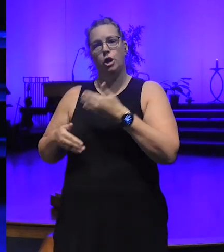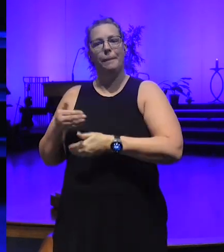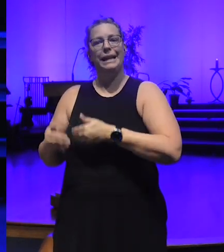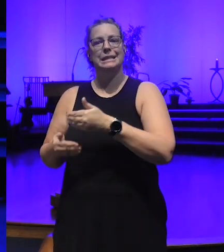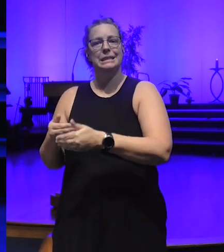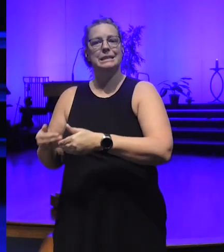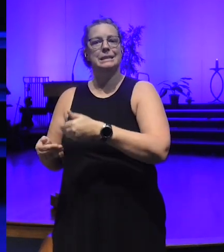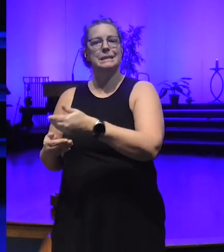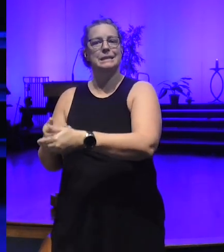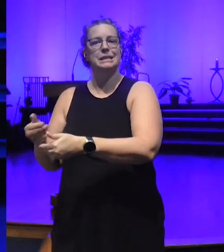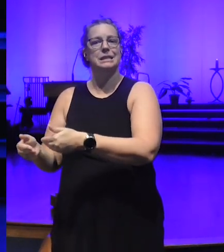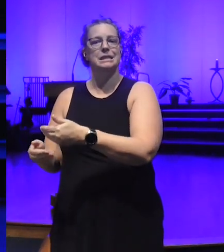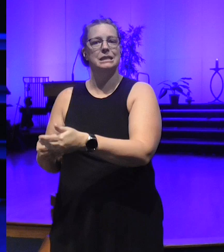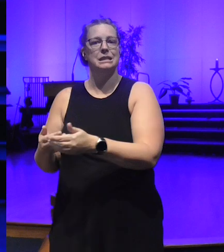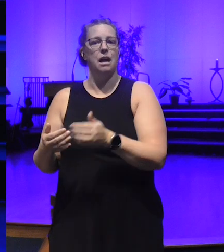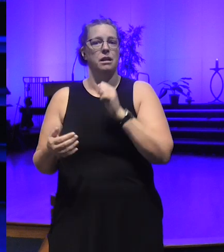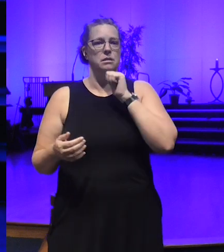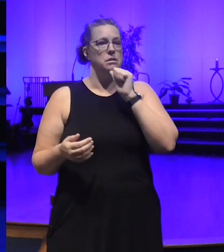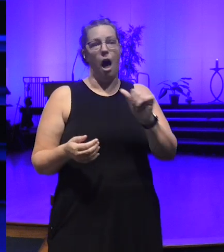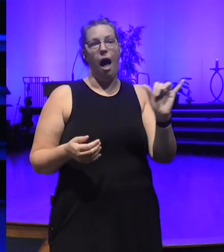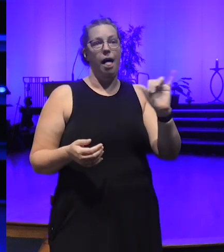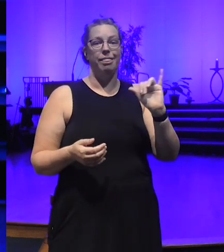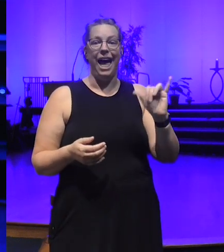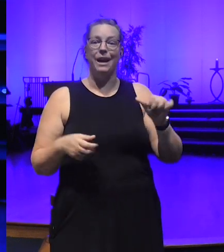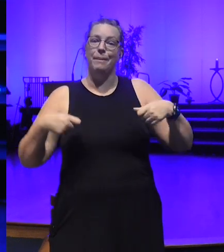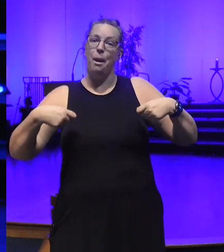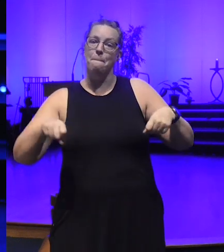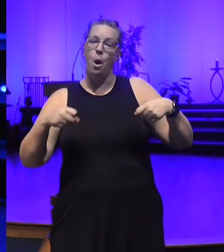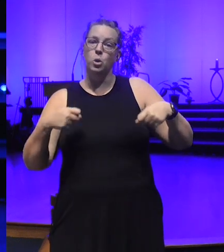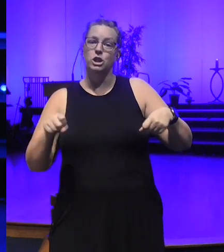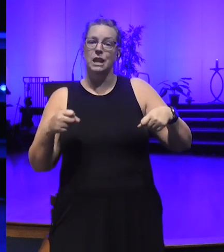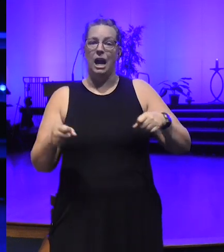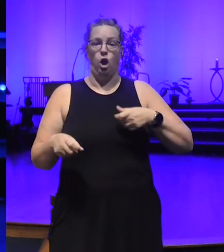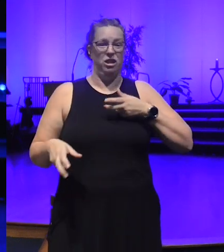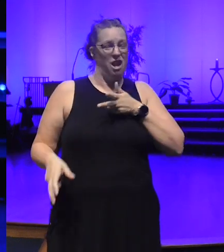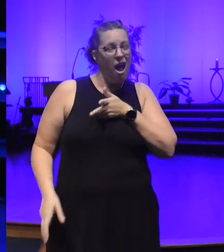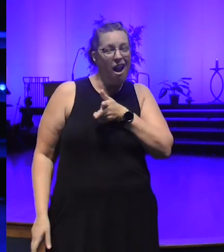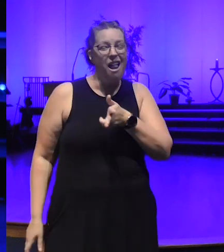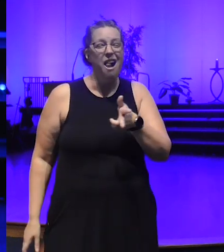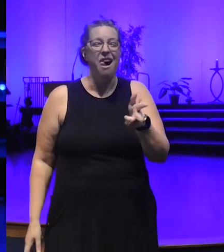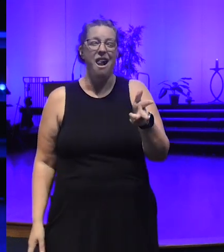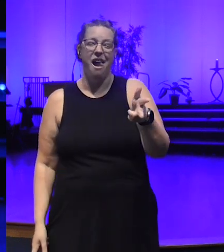like being on a motorcycle in a wide open road maybe it looks like some congestion but people